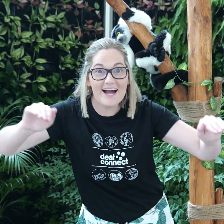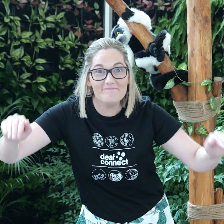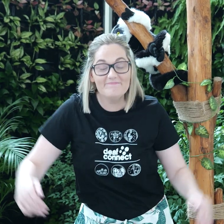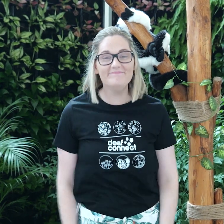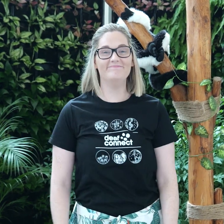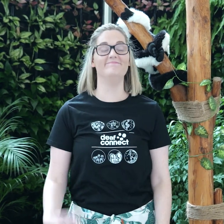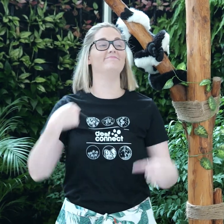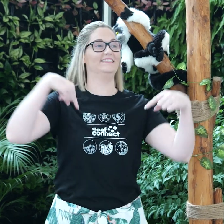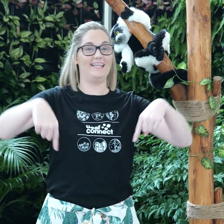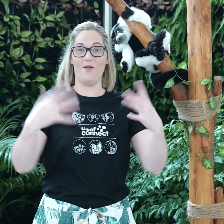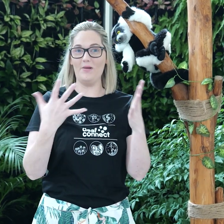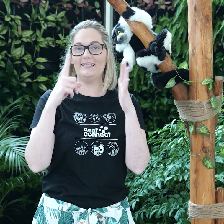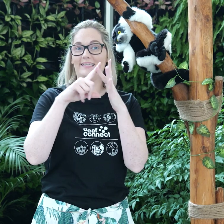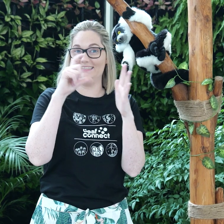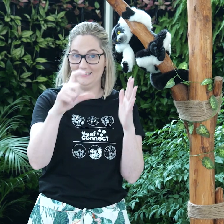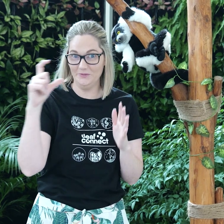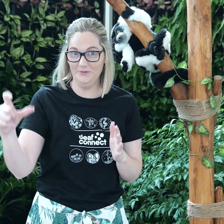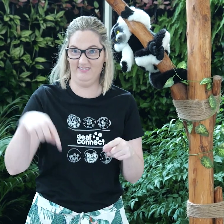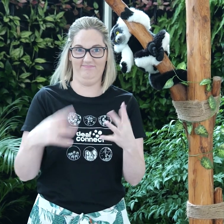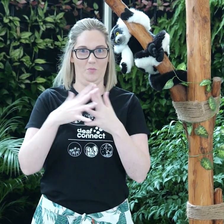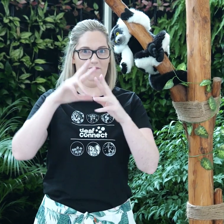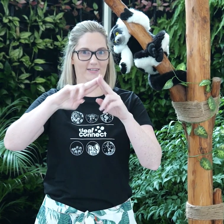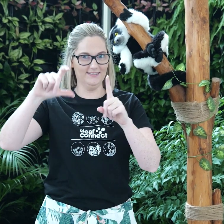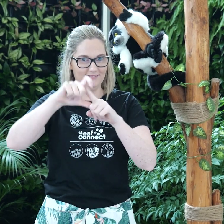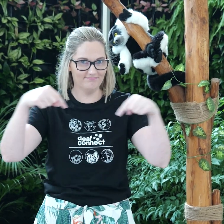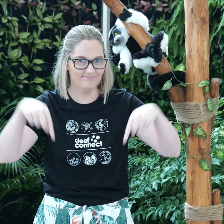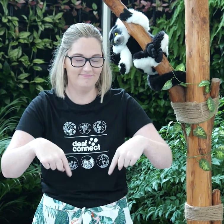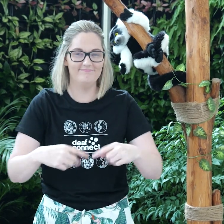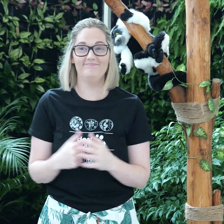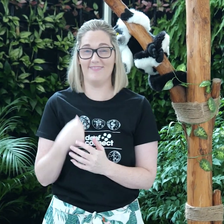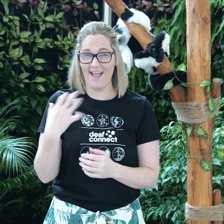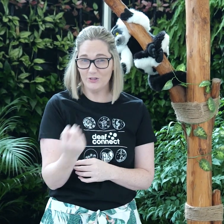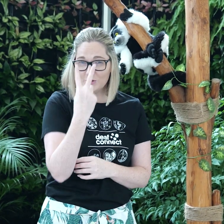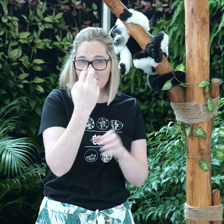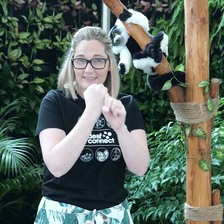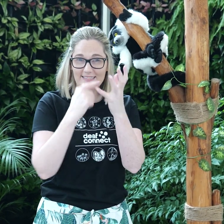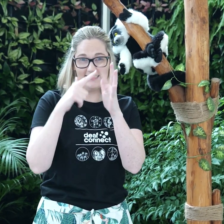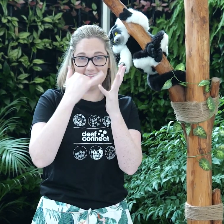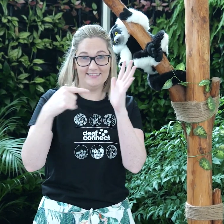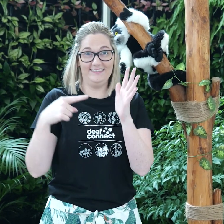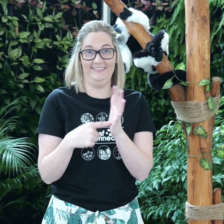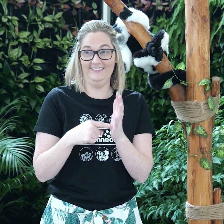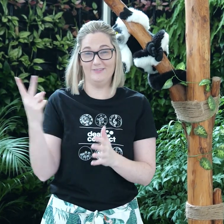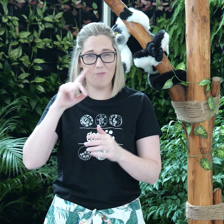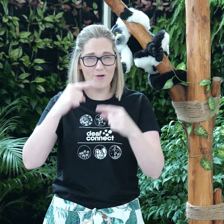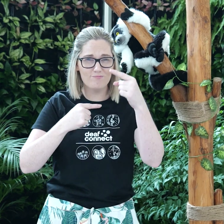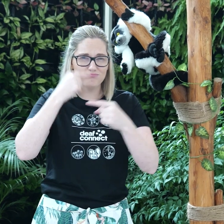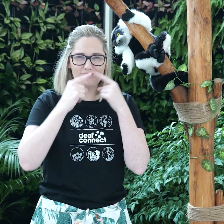Welcome to The Tap. I'm here at the International Convention Centre (ICC) for the World Federation of the Deaf. We have two guest speakers with us today